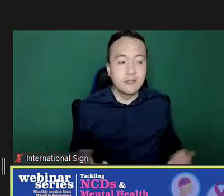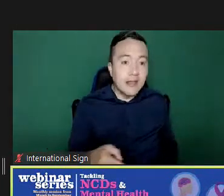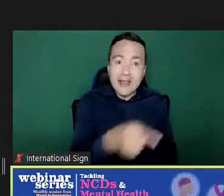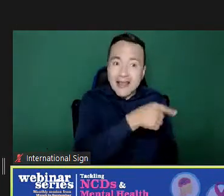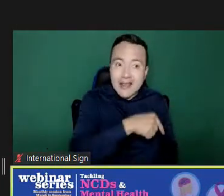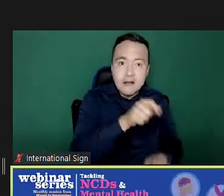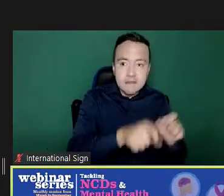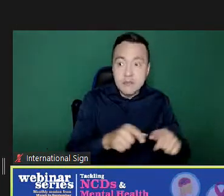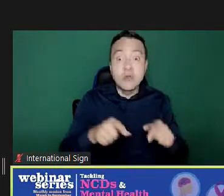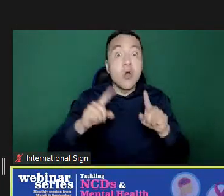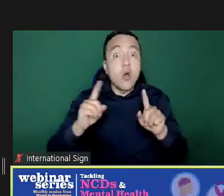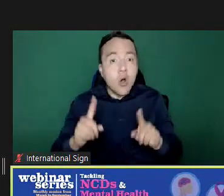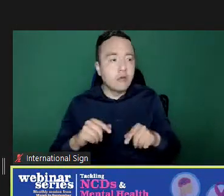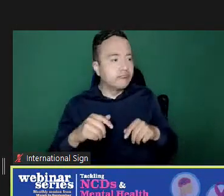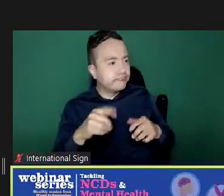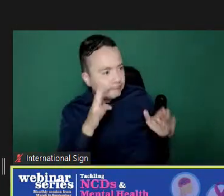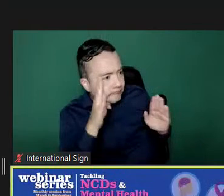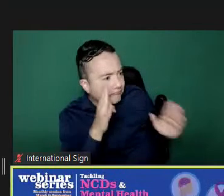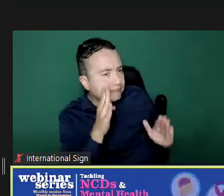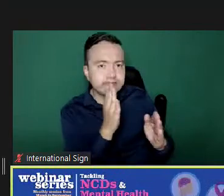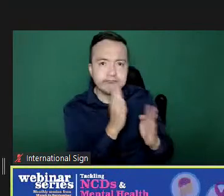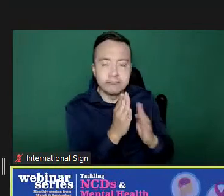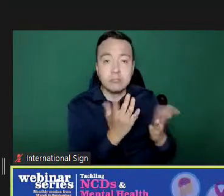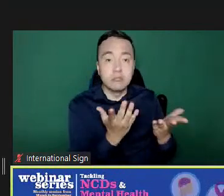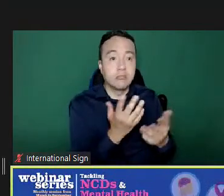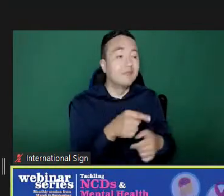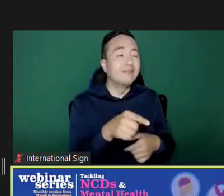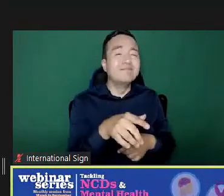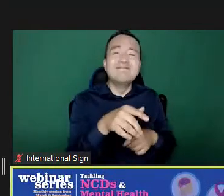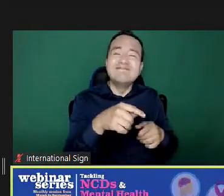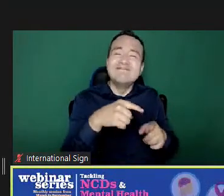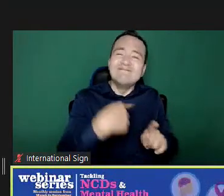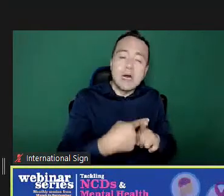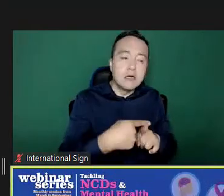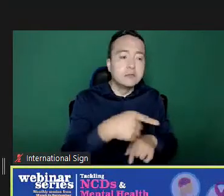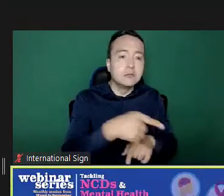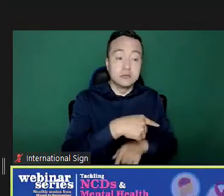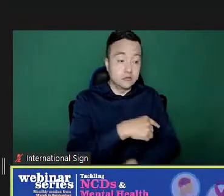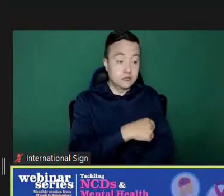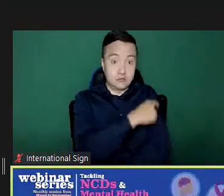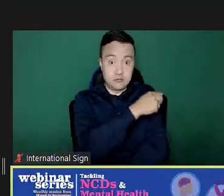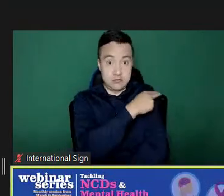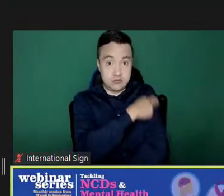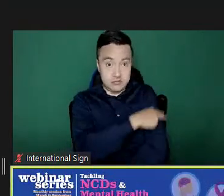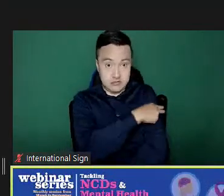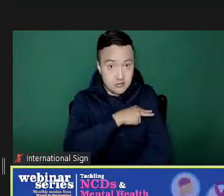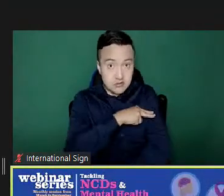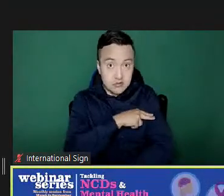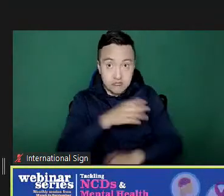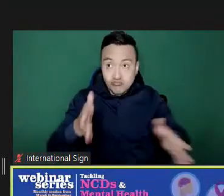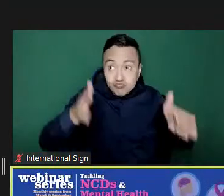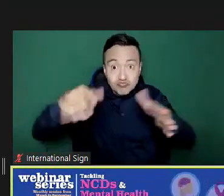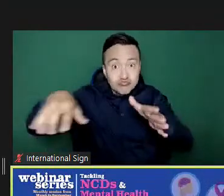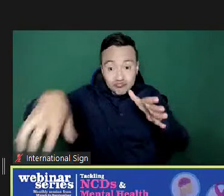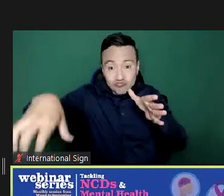The health system must have access to critical resources, as I said before. Human Resources for health, medicines, and other